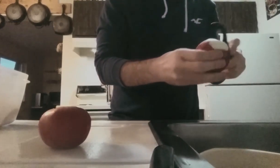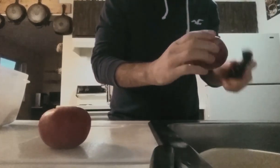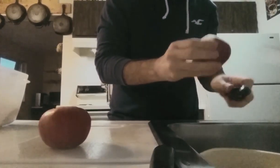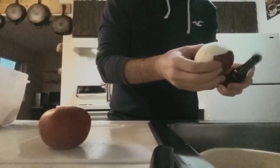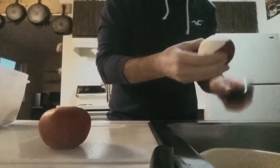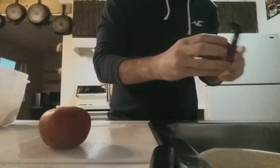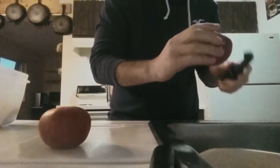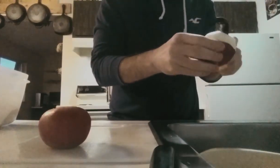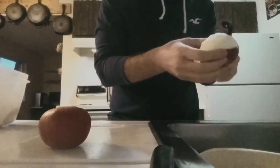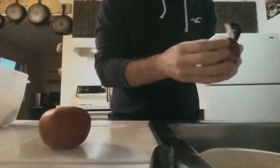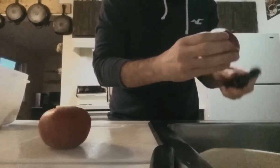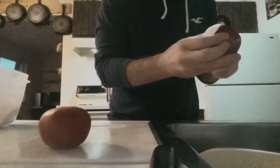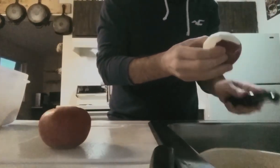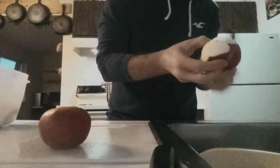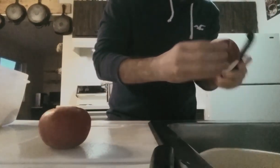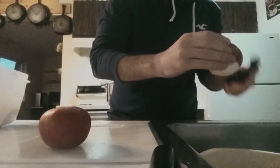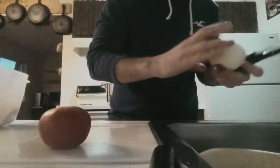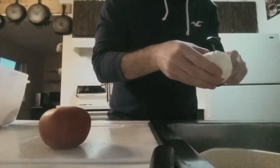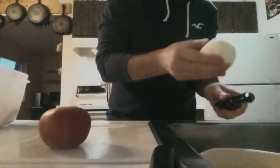[ UP TEMPO]